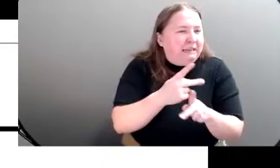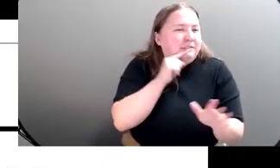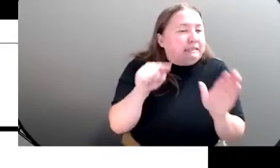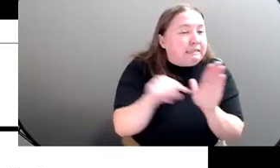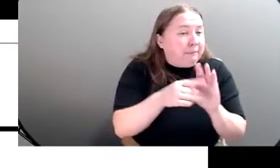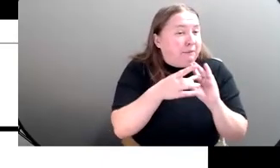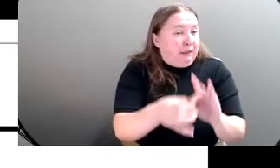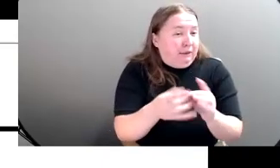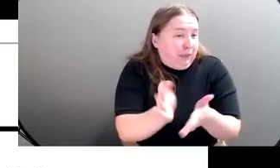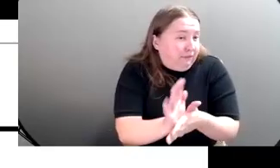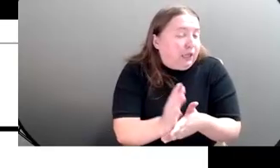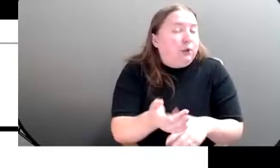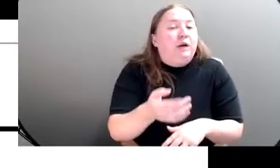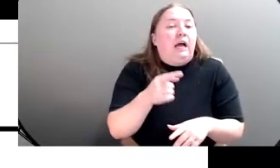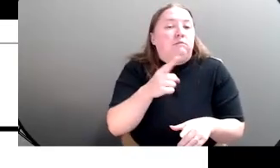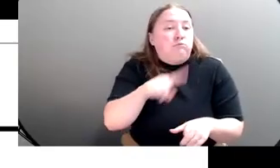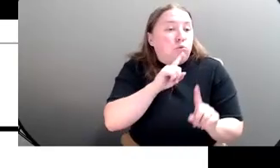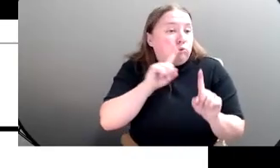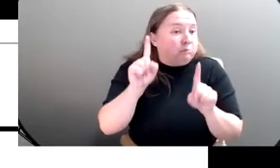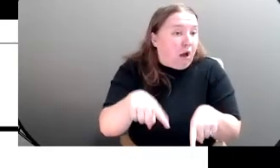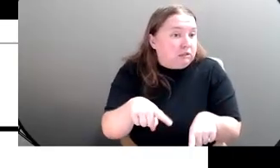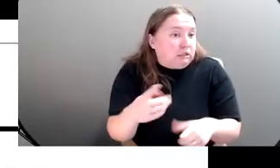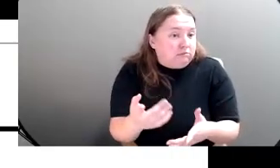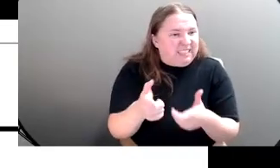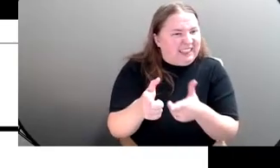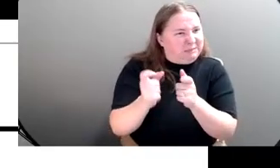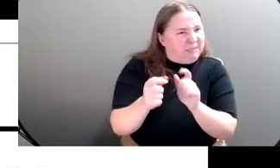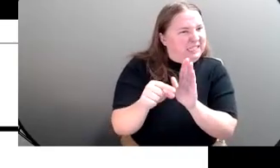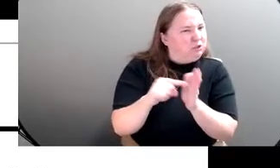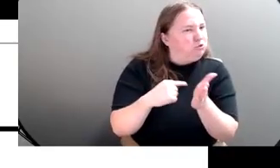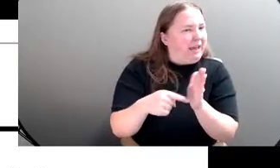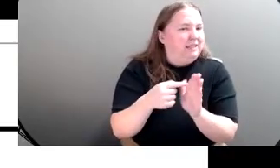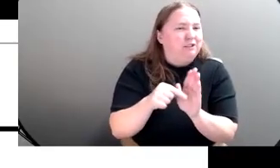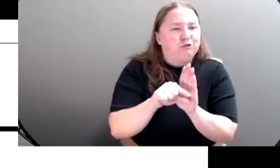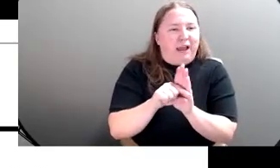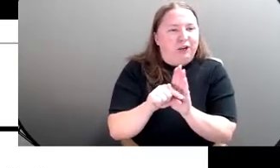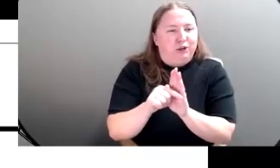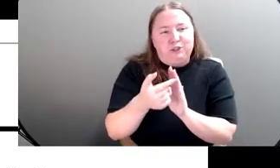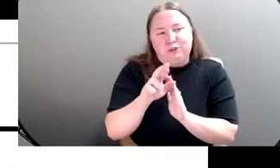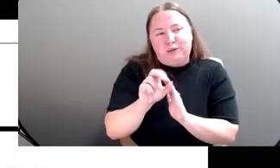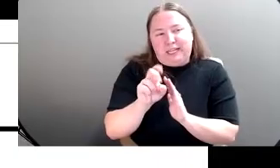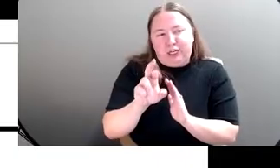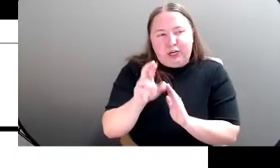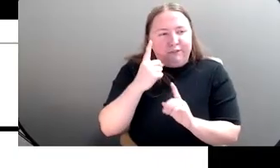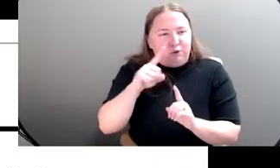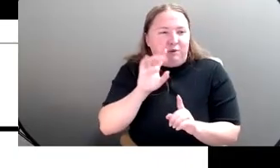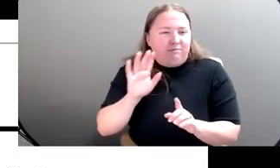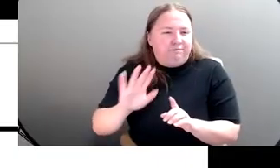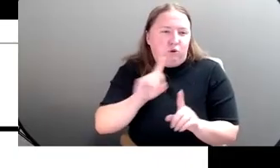and you are responding to them in the SpeedGrader for their answers that, you know, those are very more, much more clear cut.